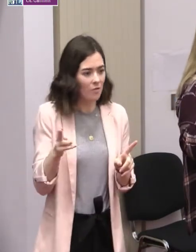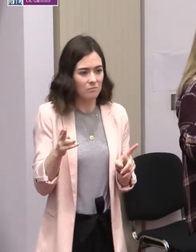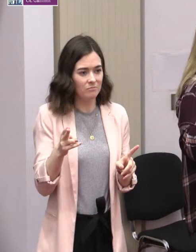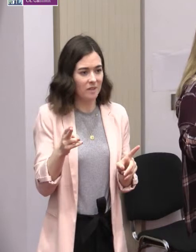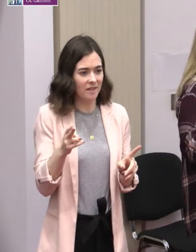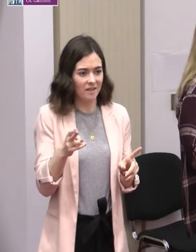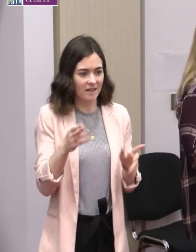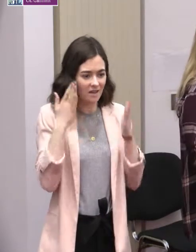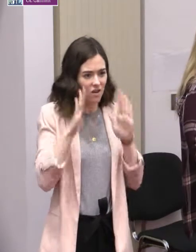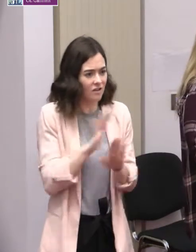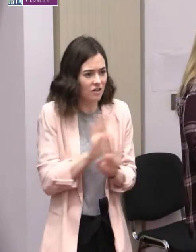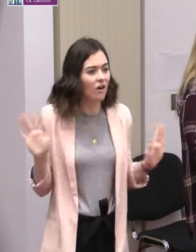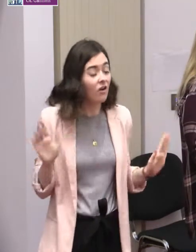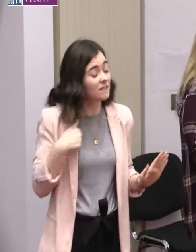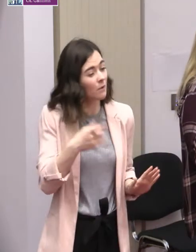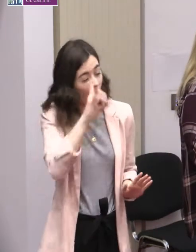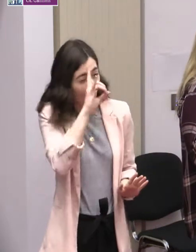I certainly hope that…